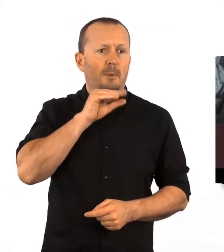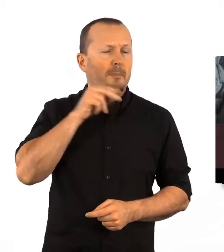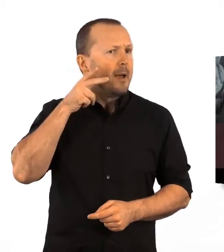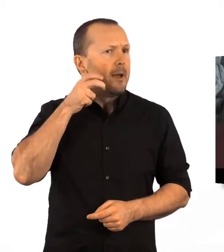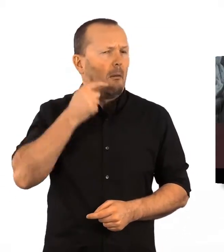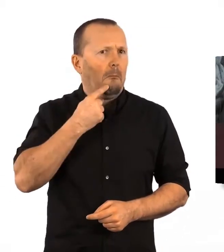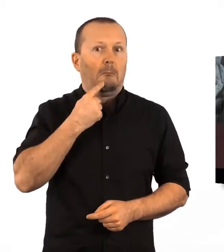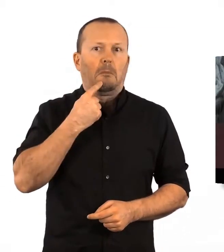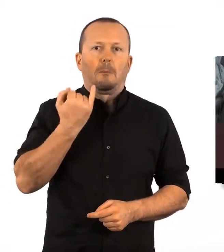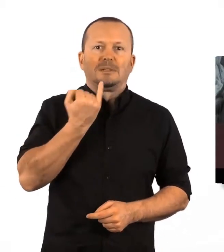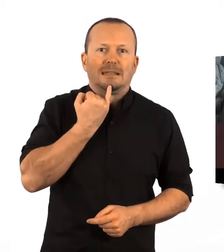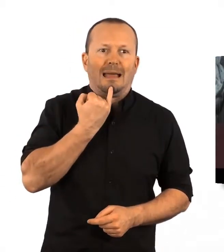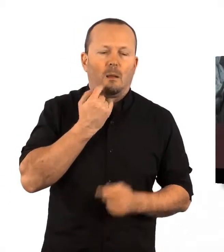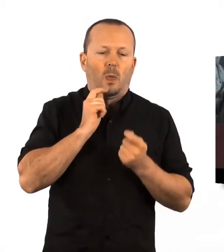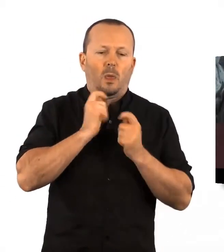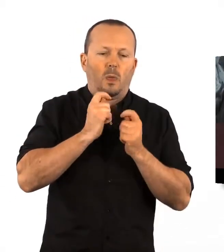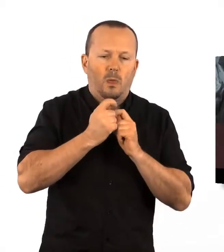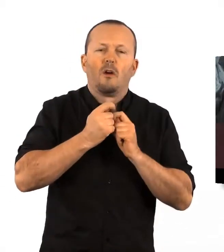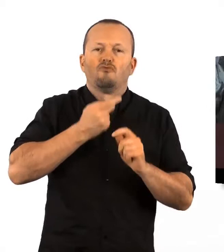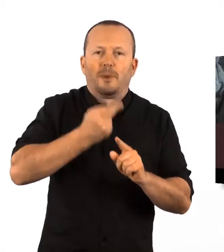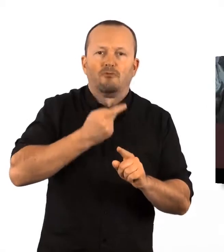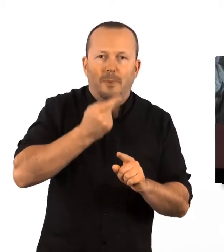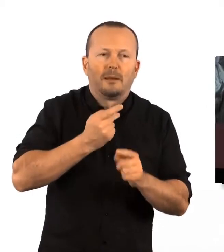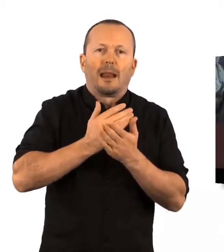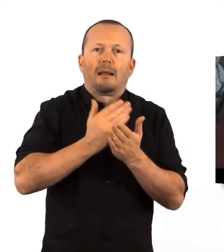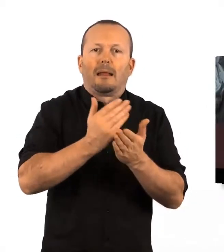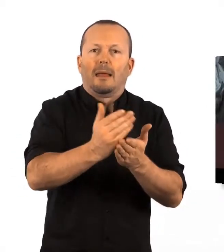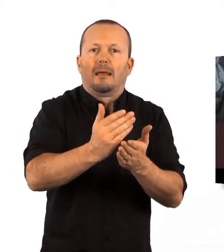that we say or correct how we say it, how we’re saying what we say through listening